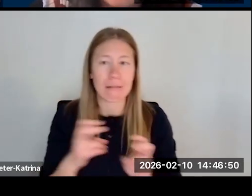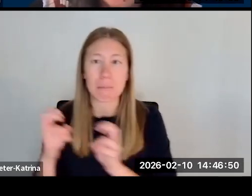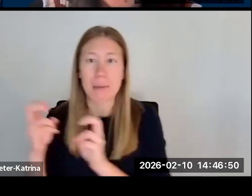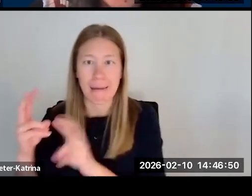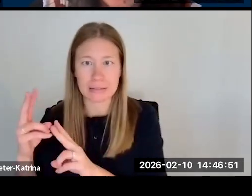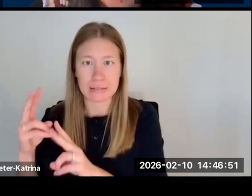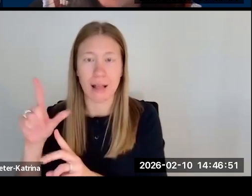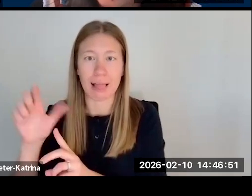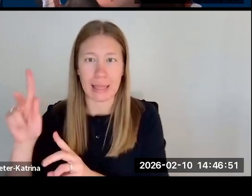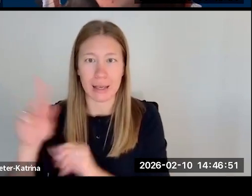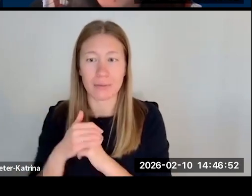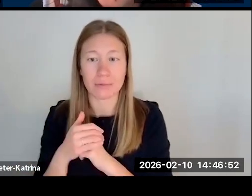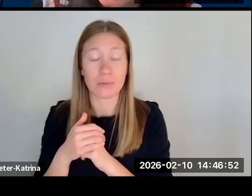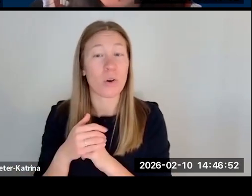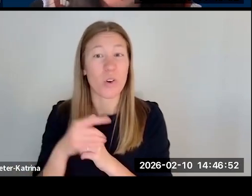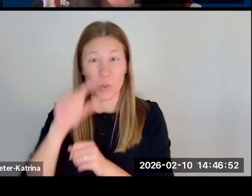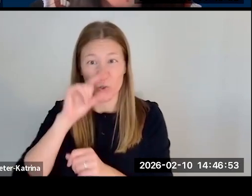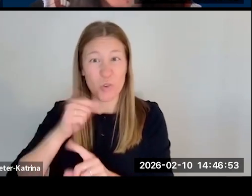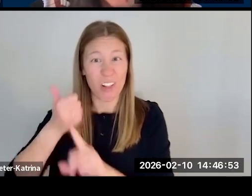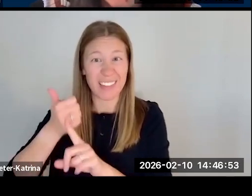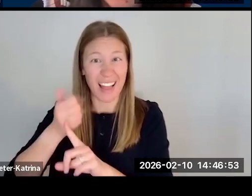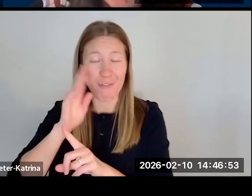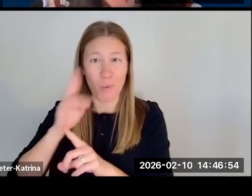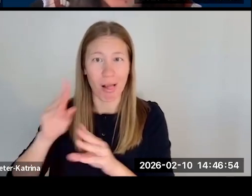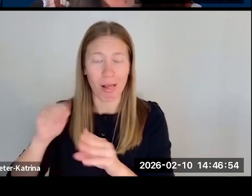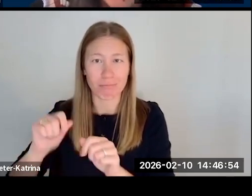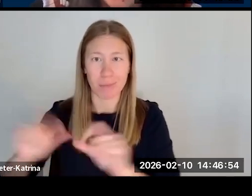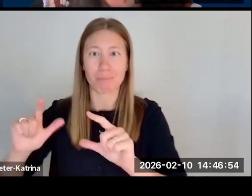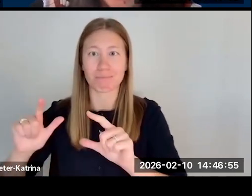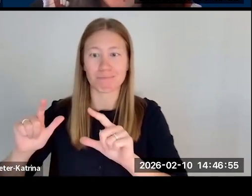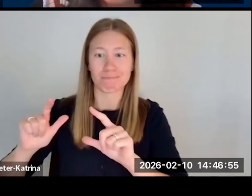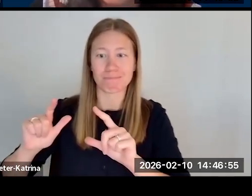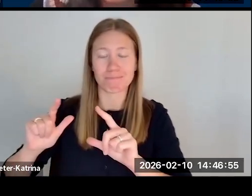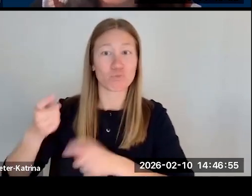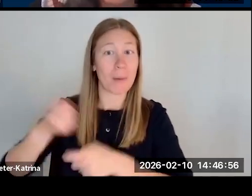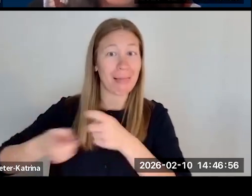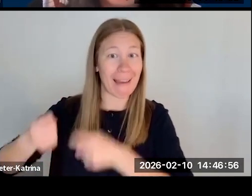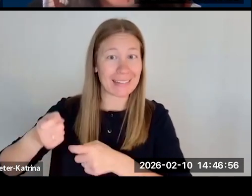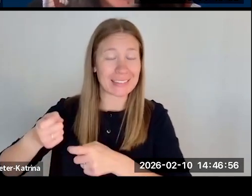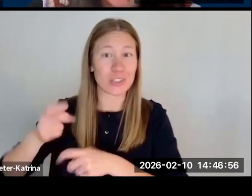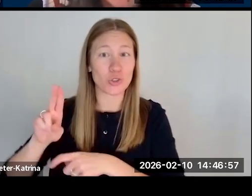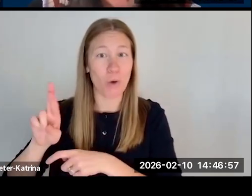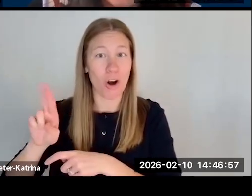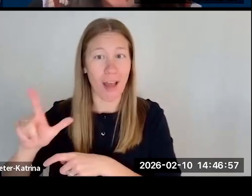Google gives you a shortcut option to replace the URL with descriptive link text.